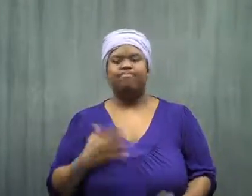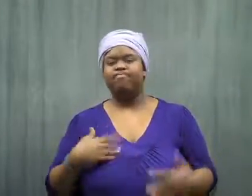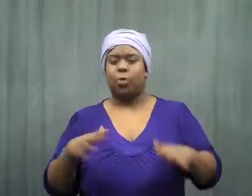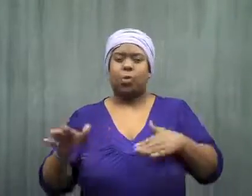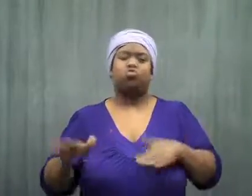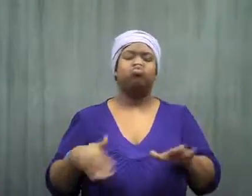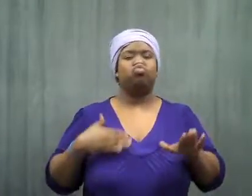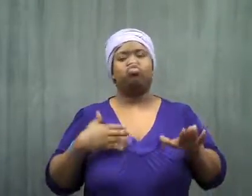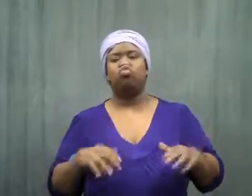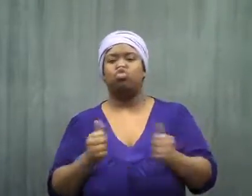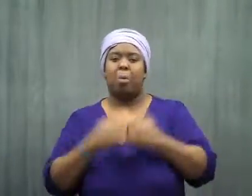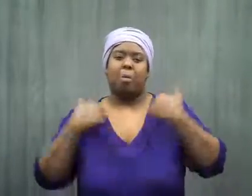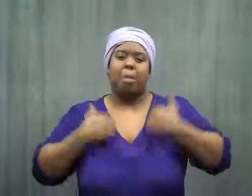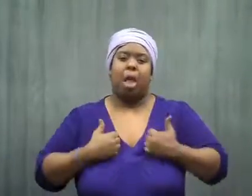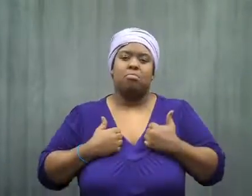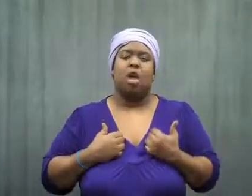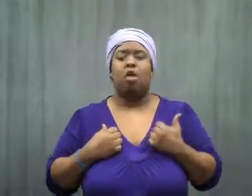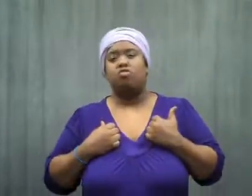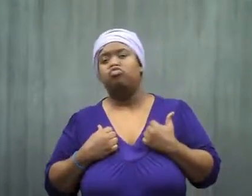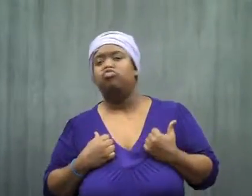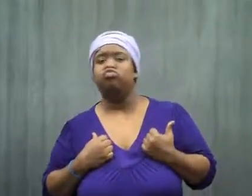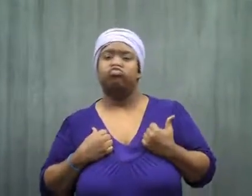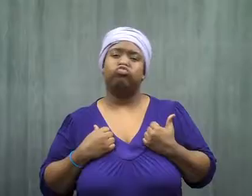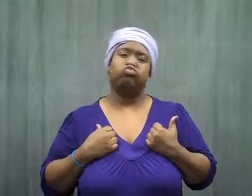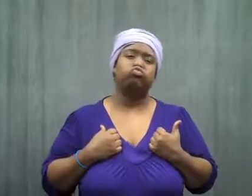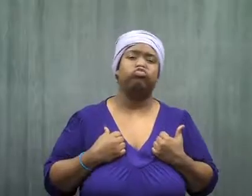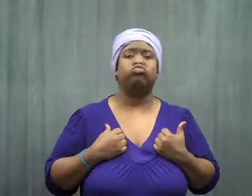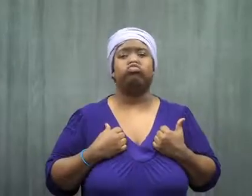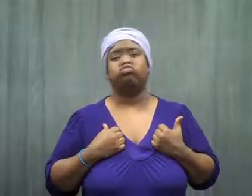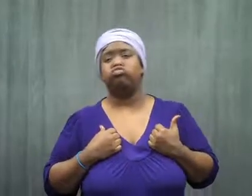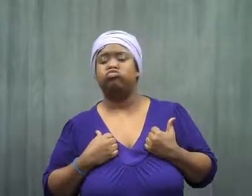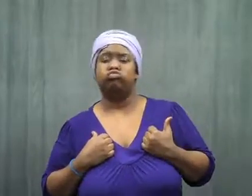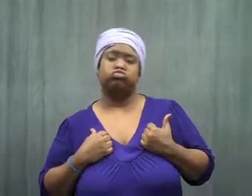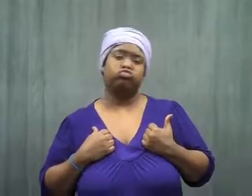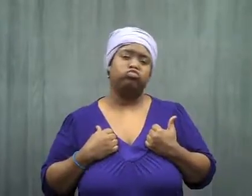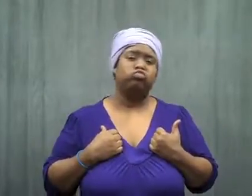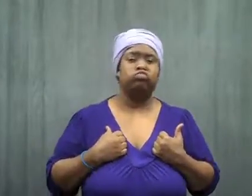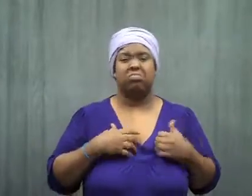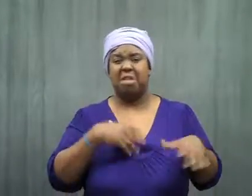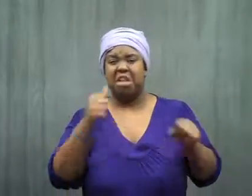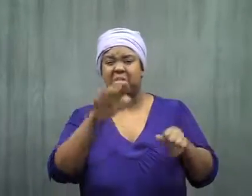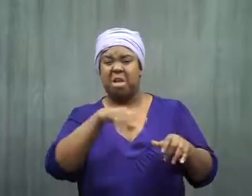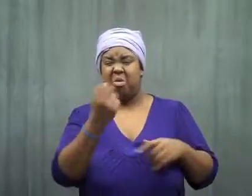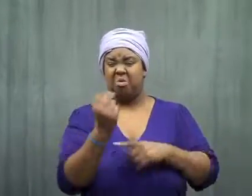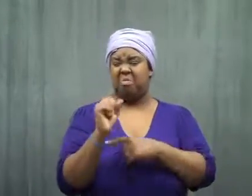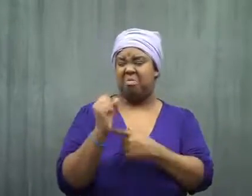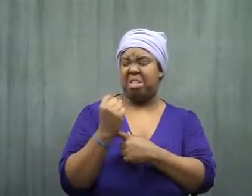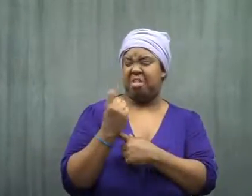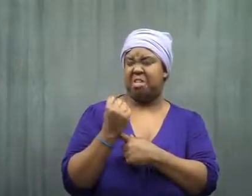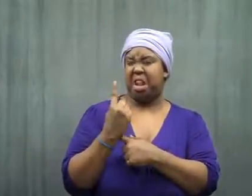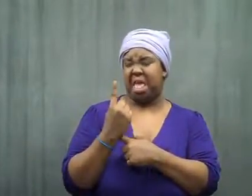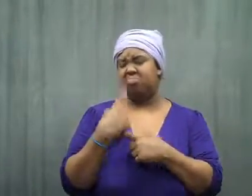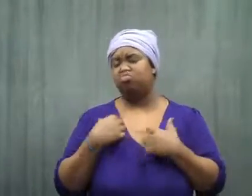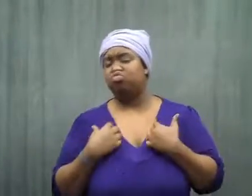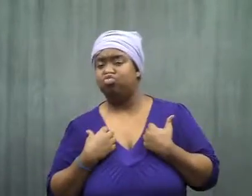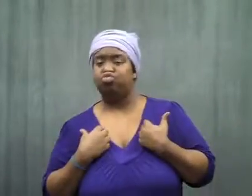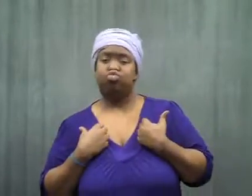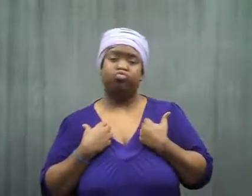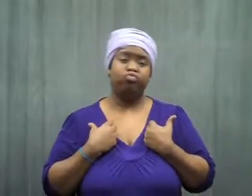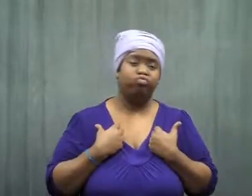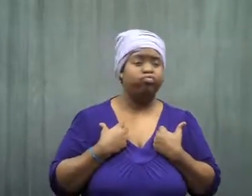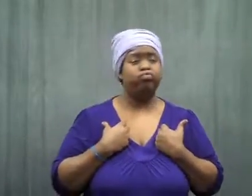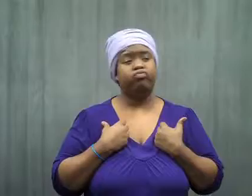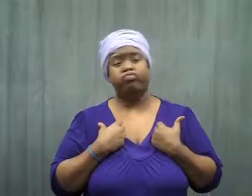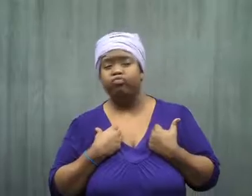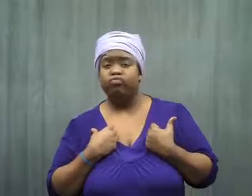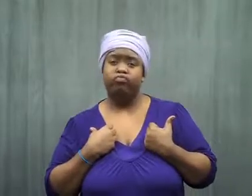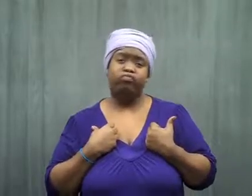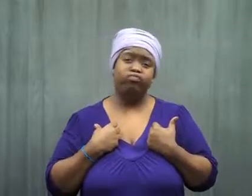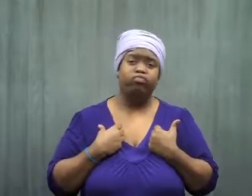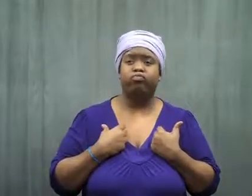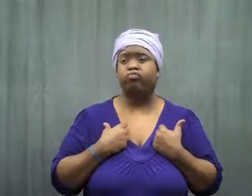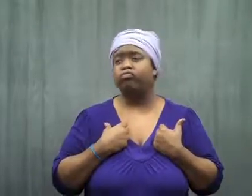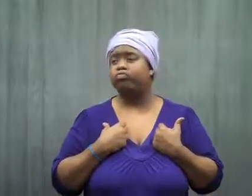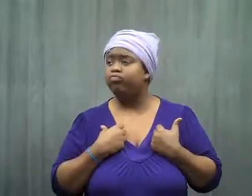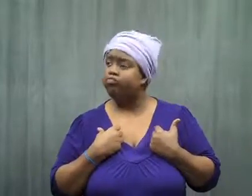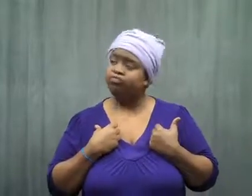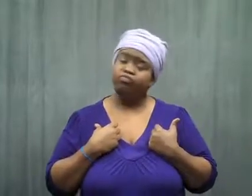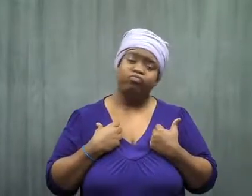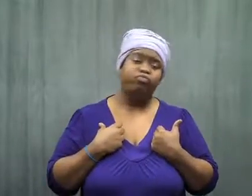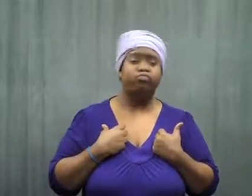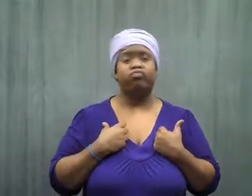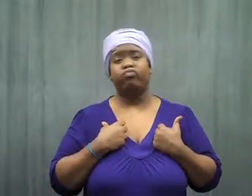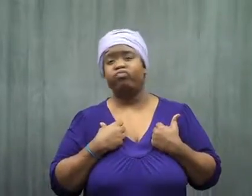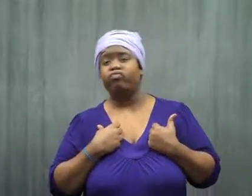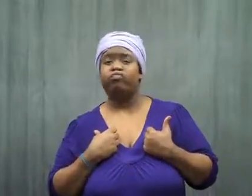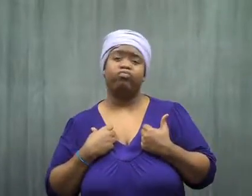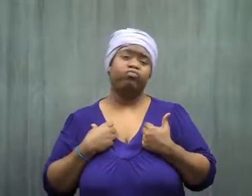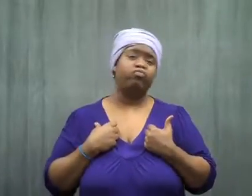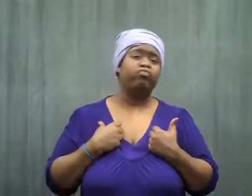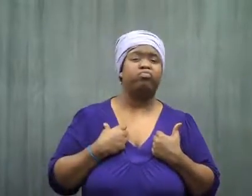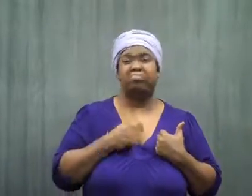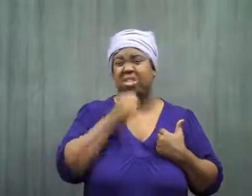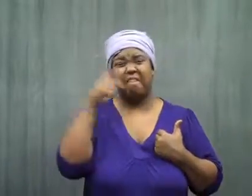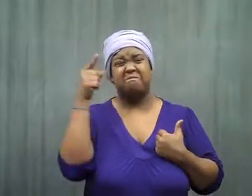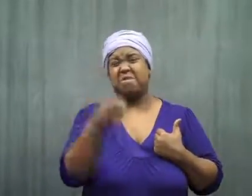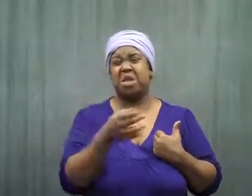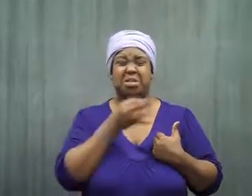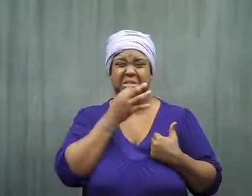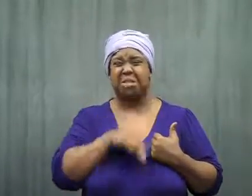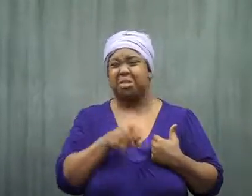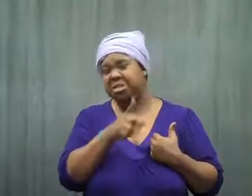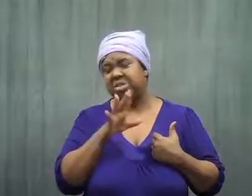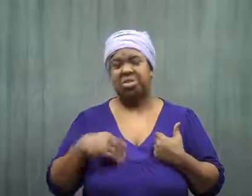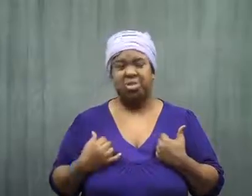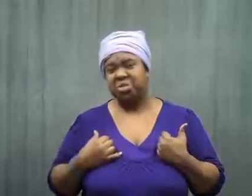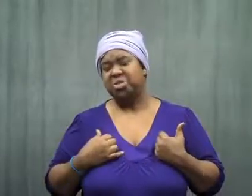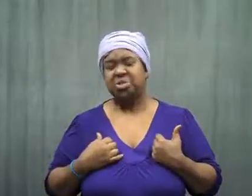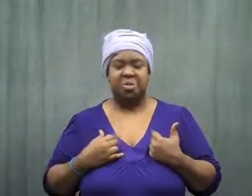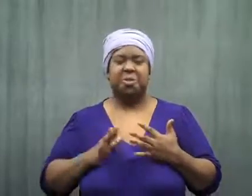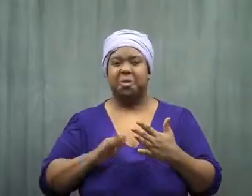I left at about 11:00, and sauntered along with my backpack.